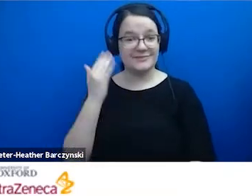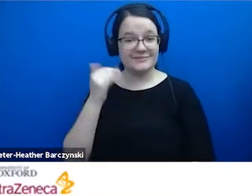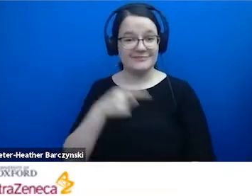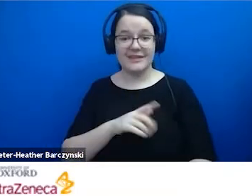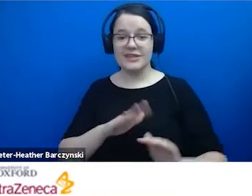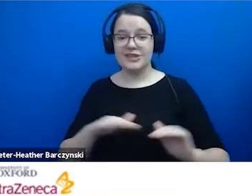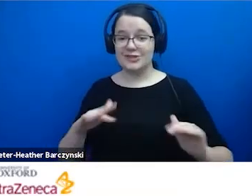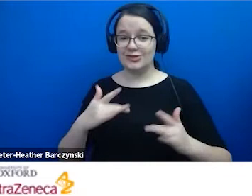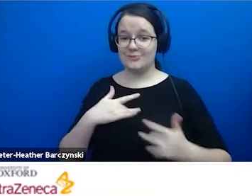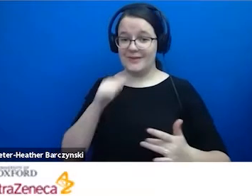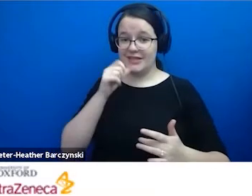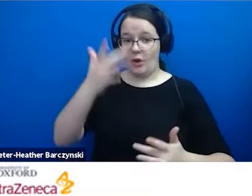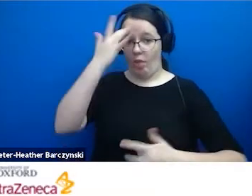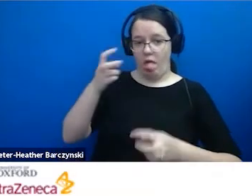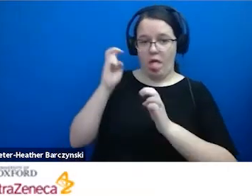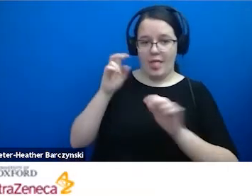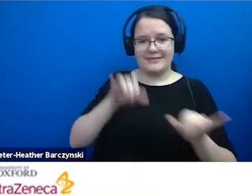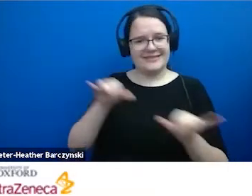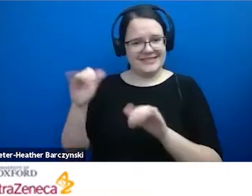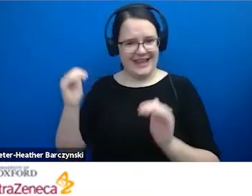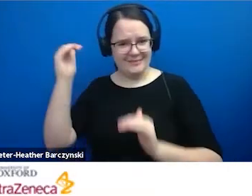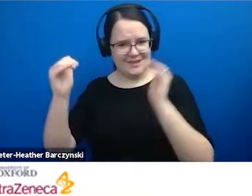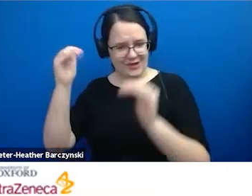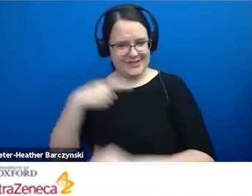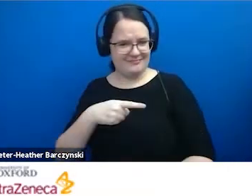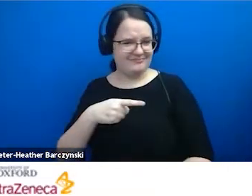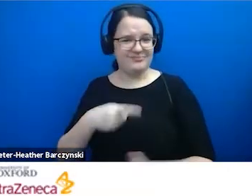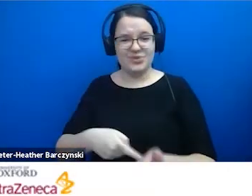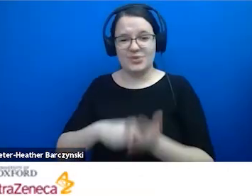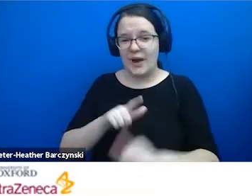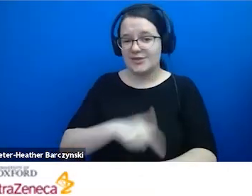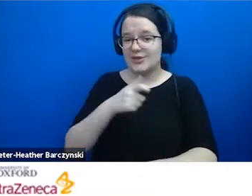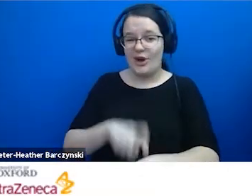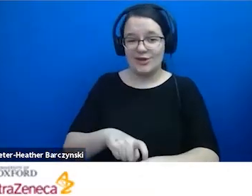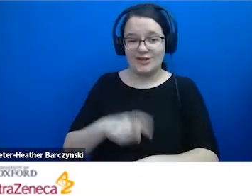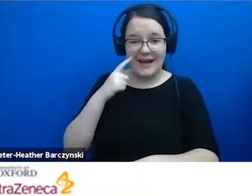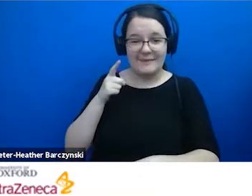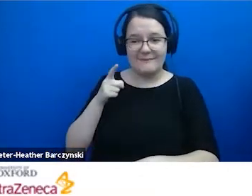as adults it appears it would take a very long time to do the same sorts of efficacy trials